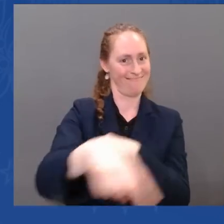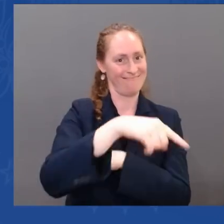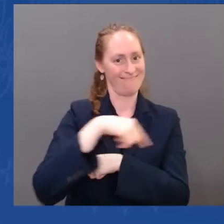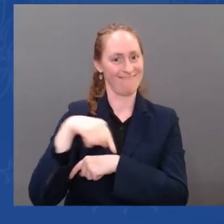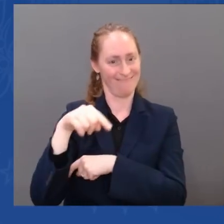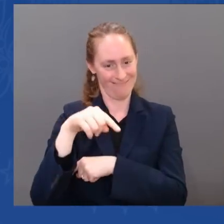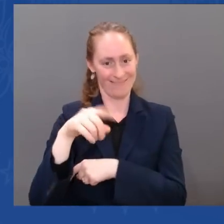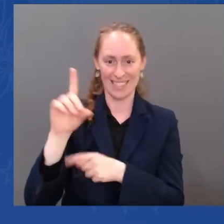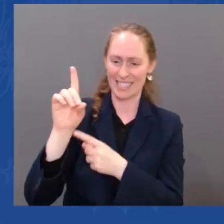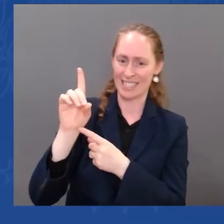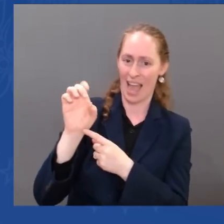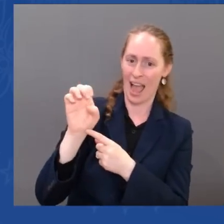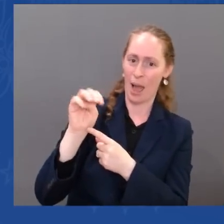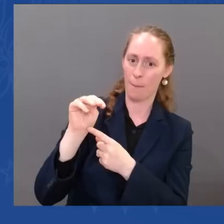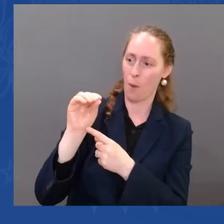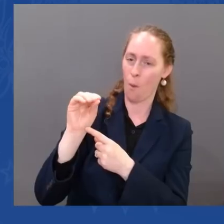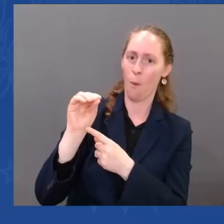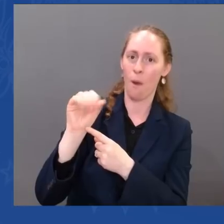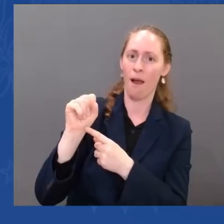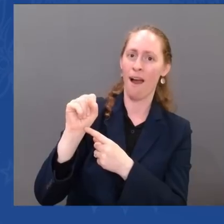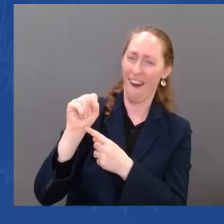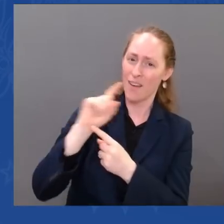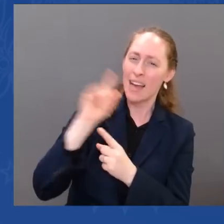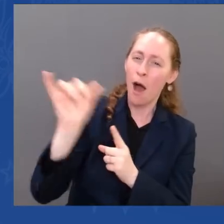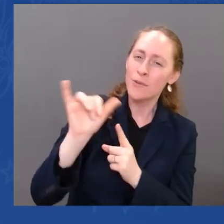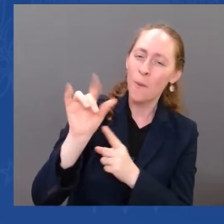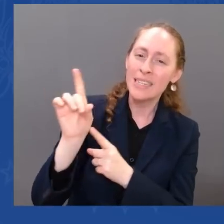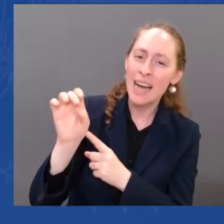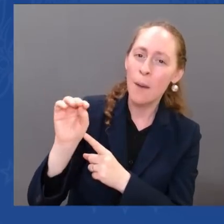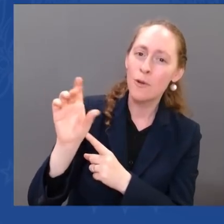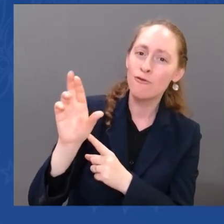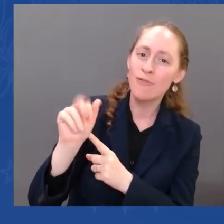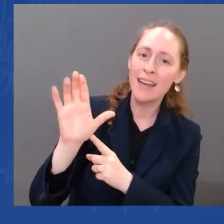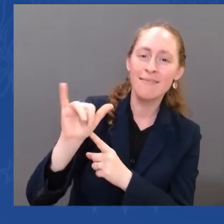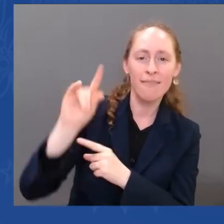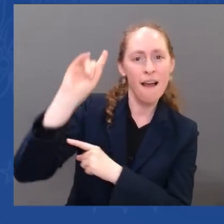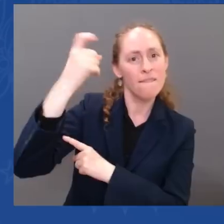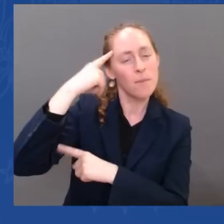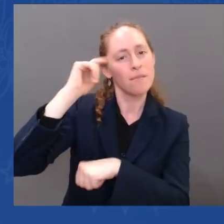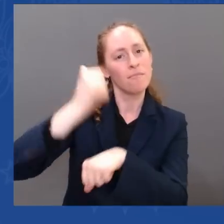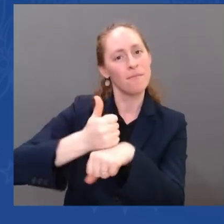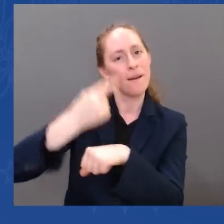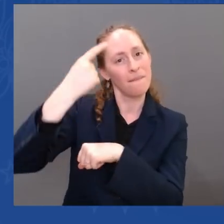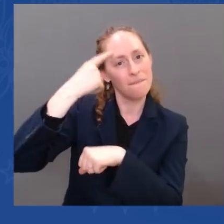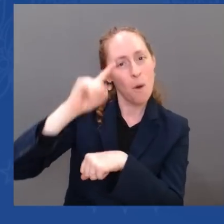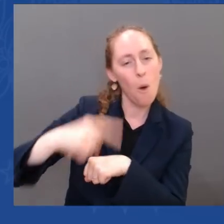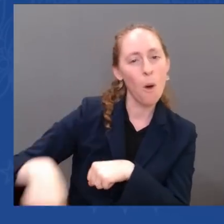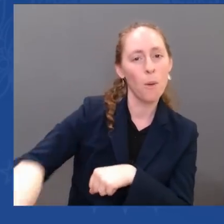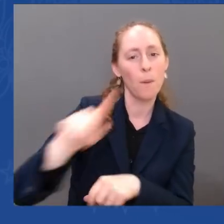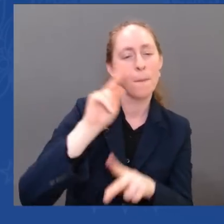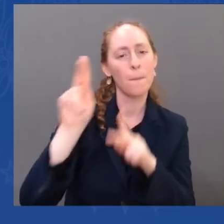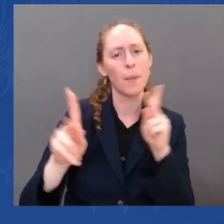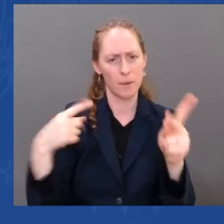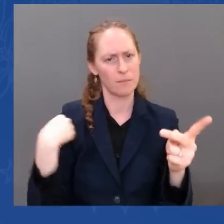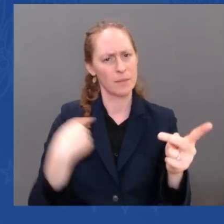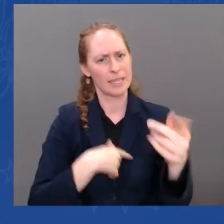But it's also an idea that every generation has had to fight to uphold. Every generation has had to defeat democracy's mortal foes.